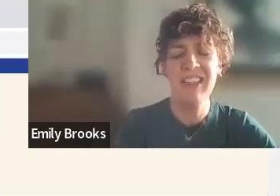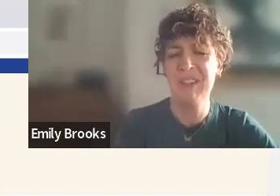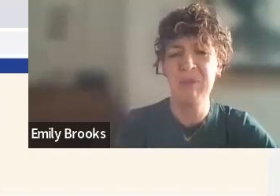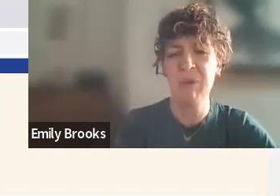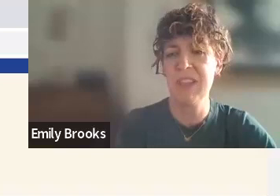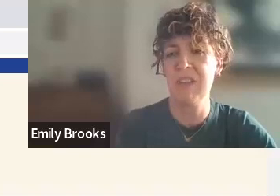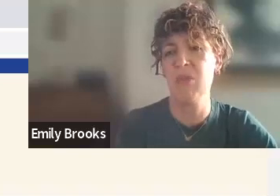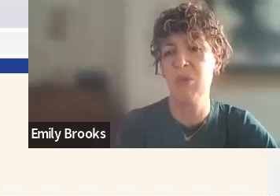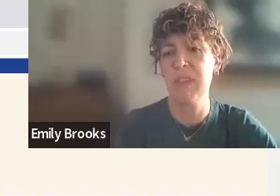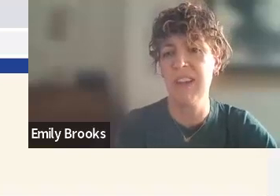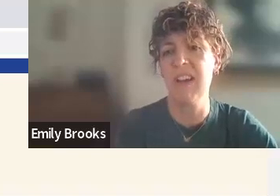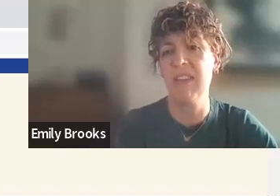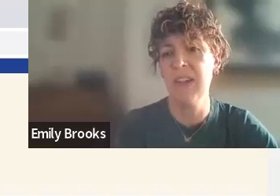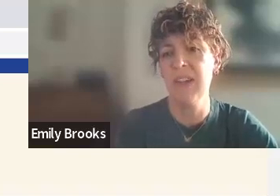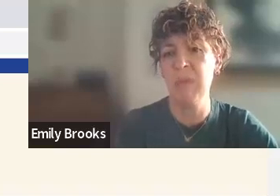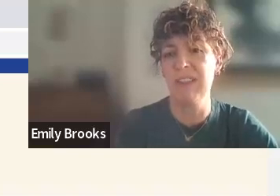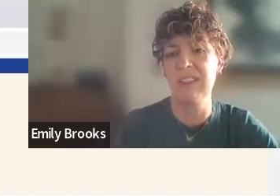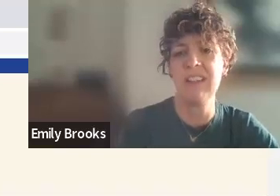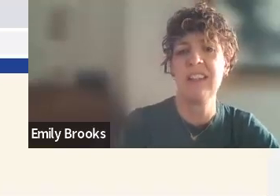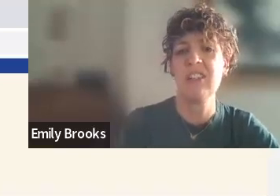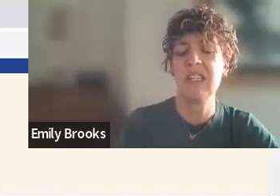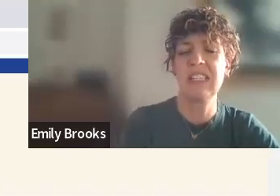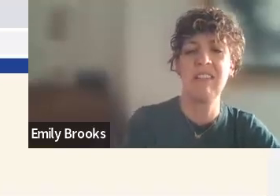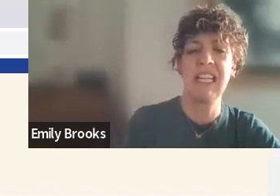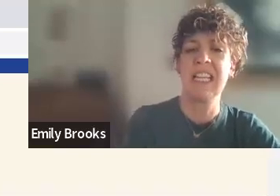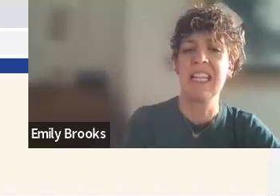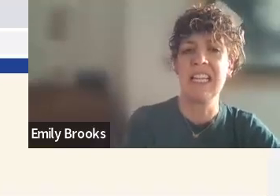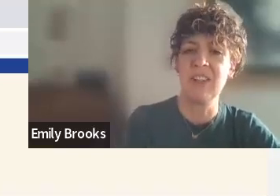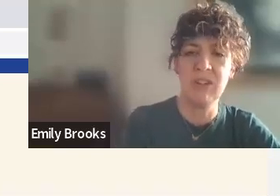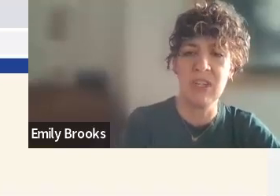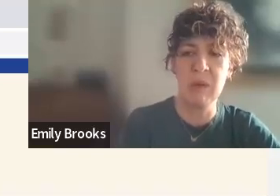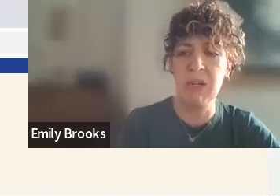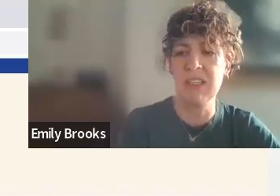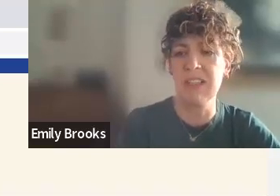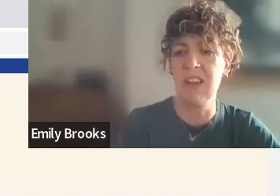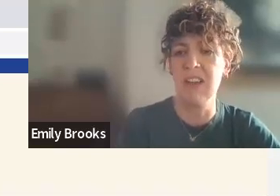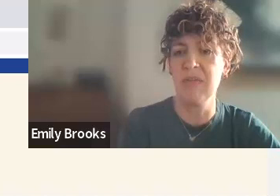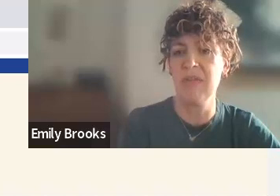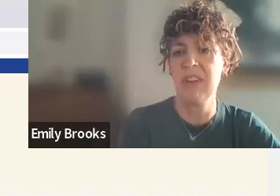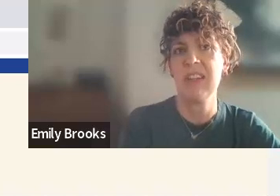we would think for within other because it's not necessarily an aetiology, but it's